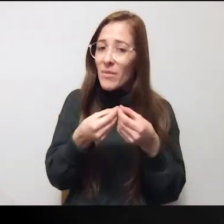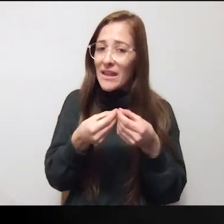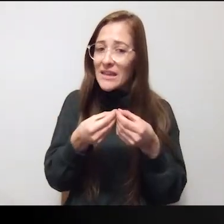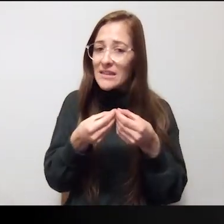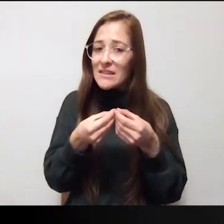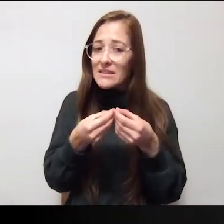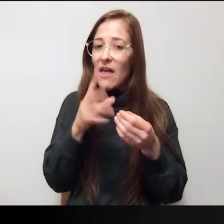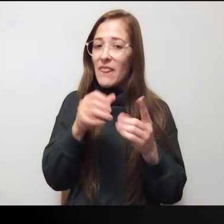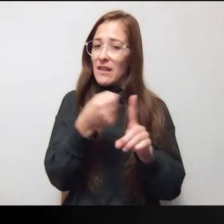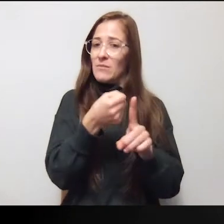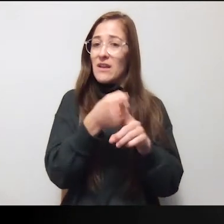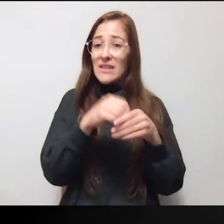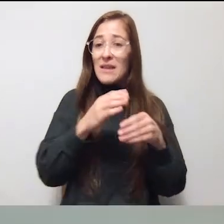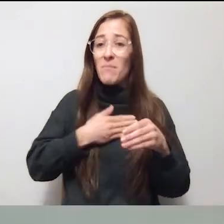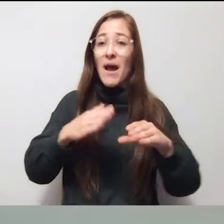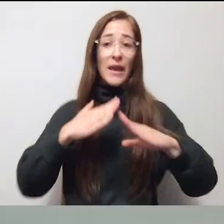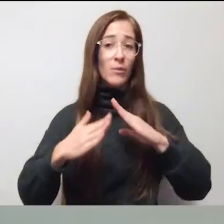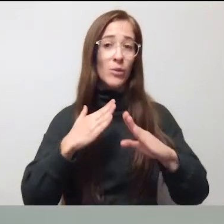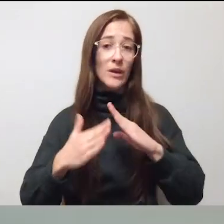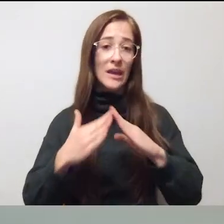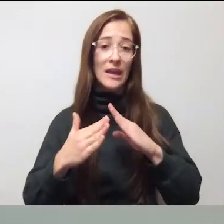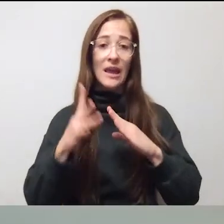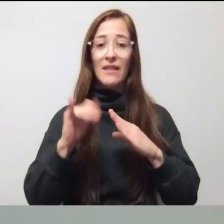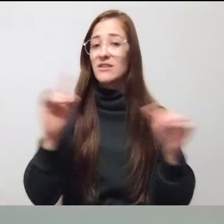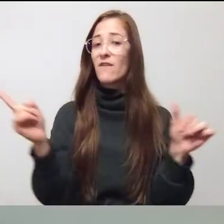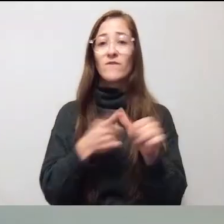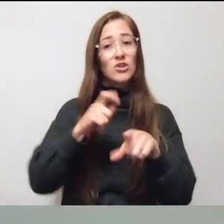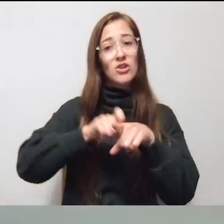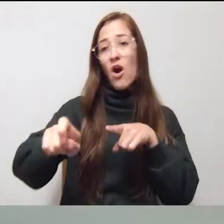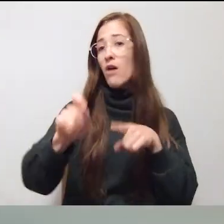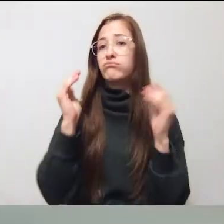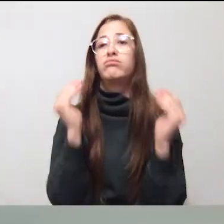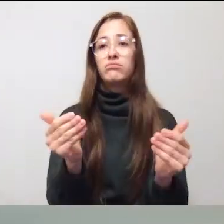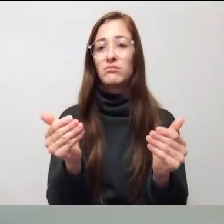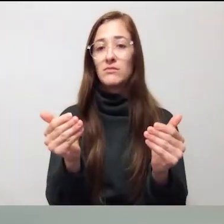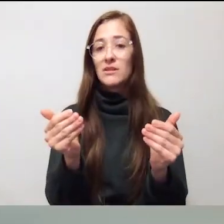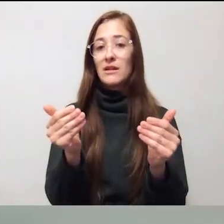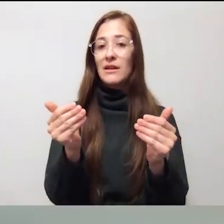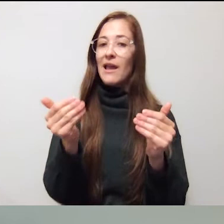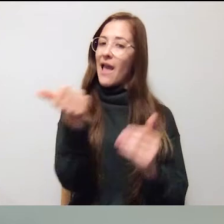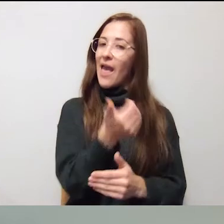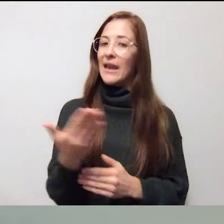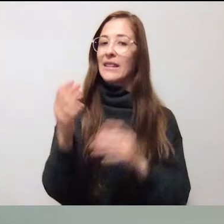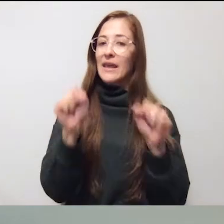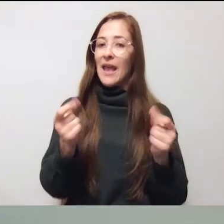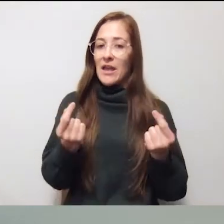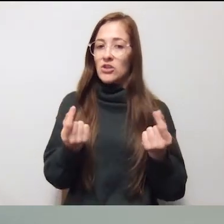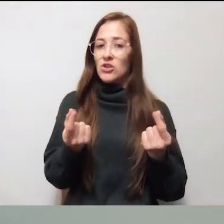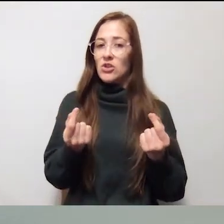in my community that is the first call that they make. And so is there anything that we can do on this podcast,